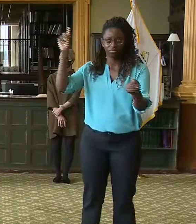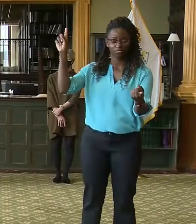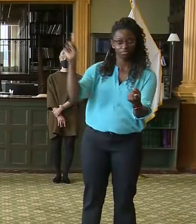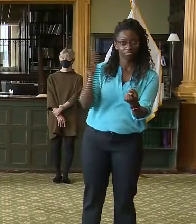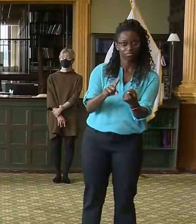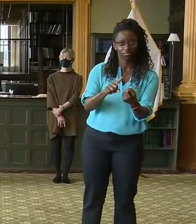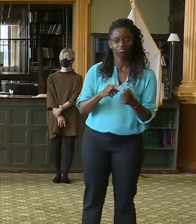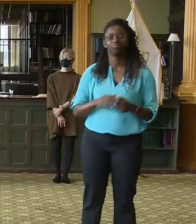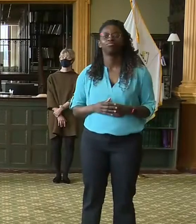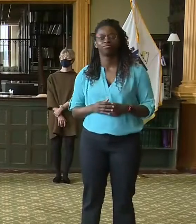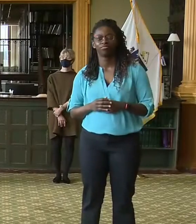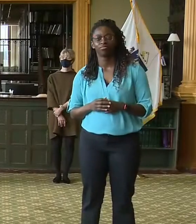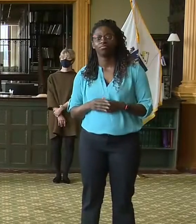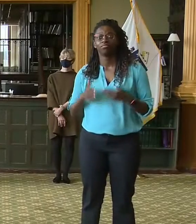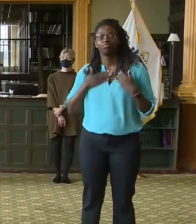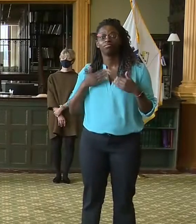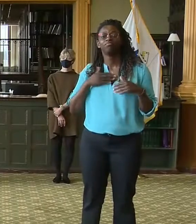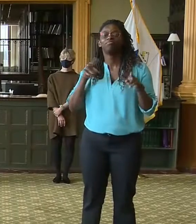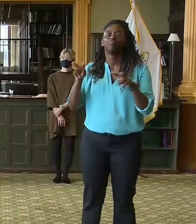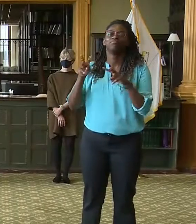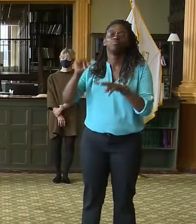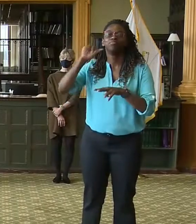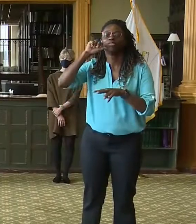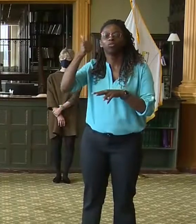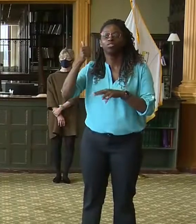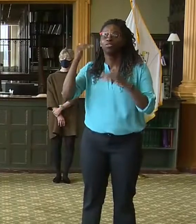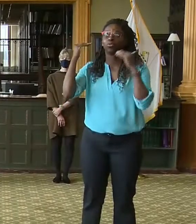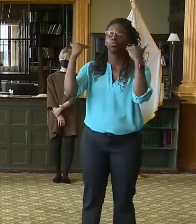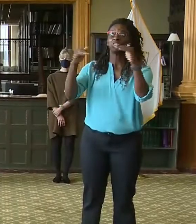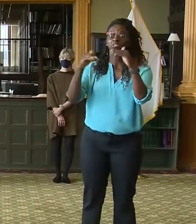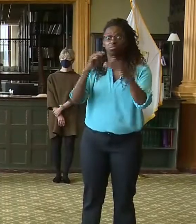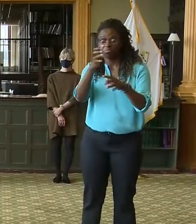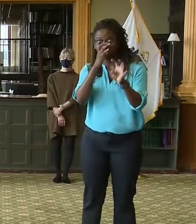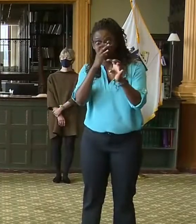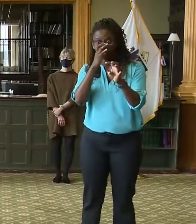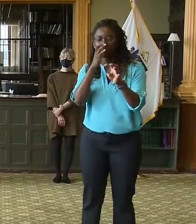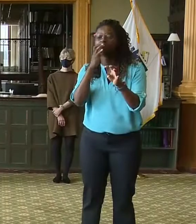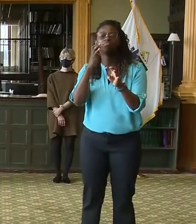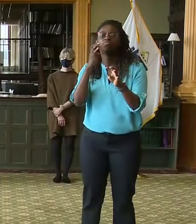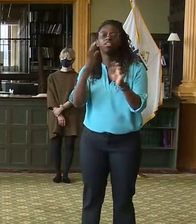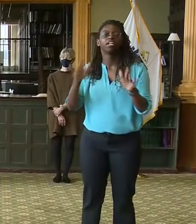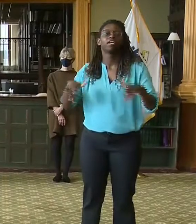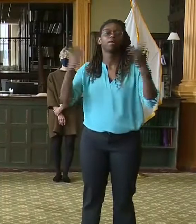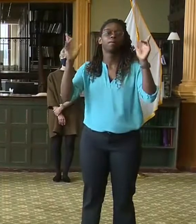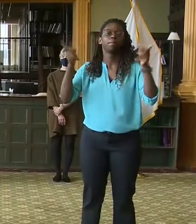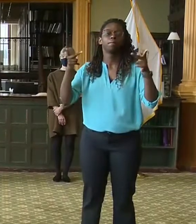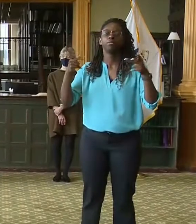MONTHS TO FIGHT THE PANDEMIC. I AM PLEASED TO BE HERE TO MARK THE LIFTING OF BUSINESS